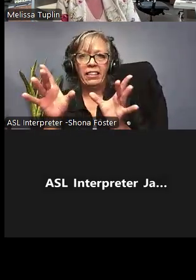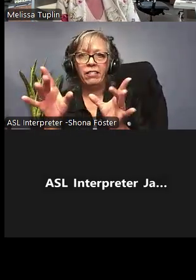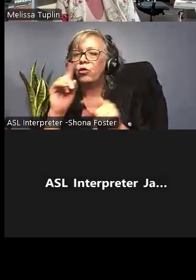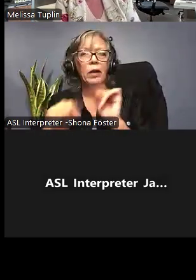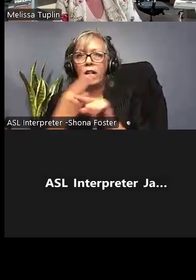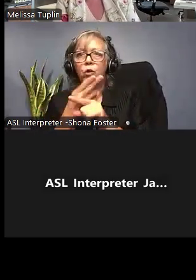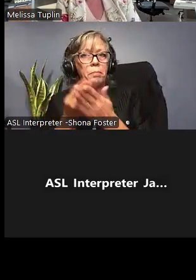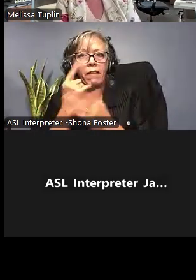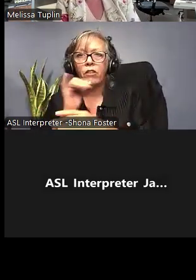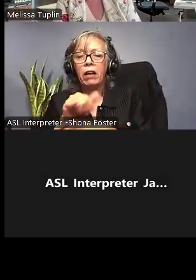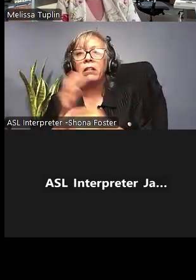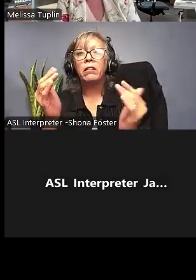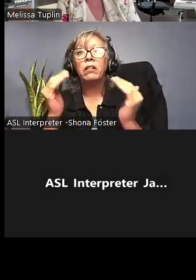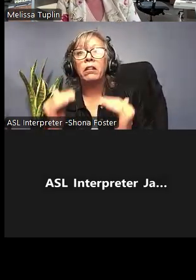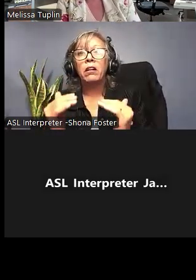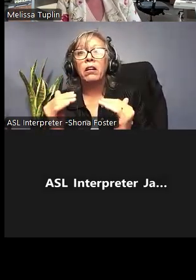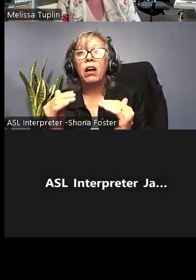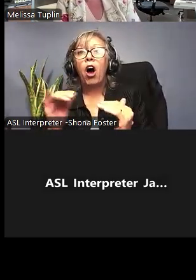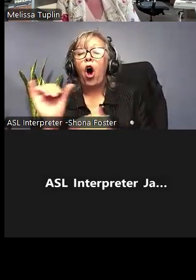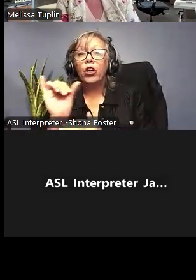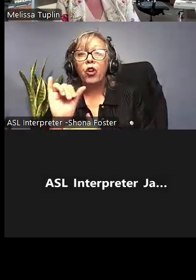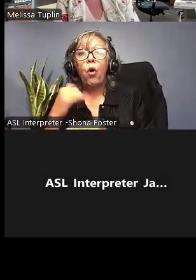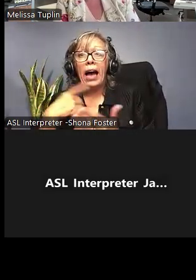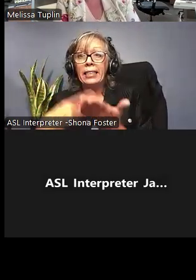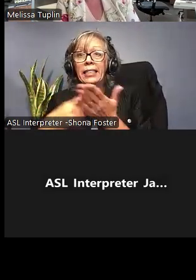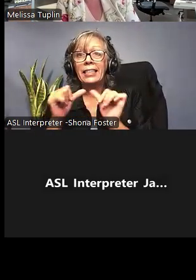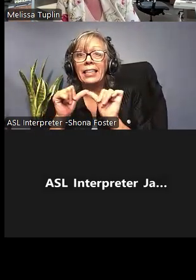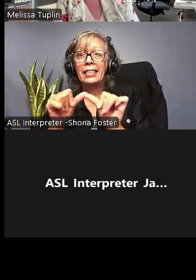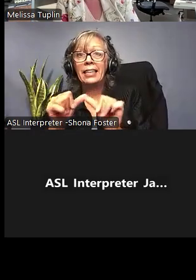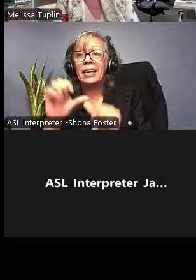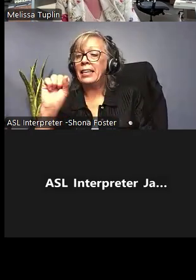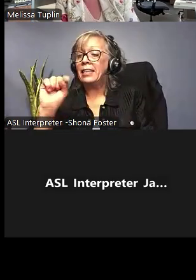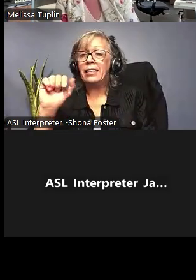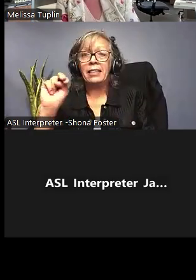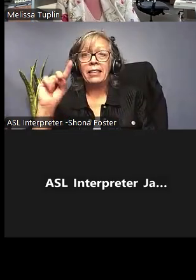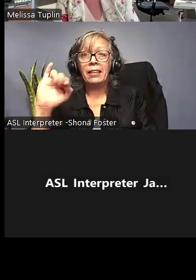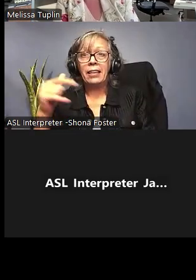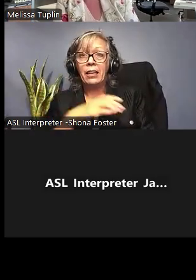And I mentioned the standing committees earlier. The full Assessor Terms of Reference are published